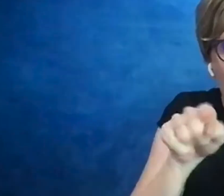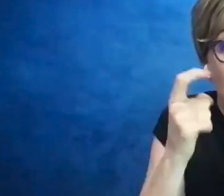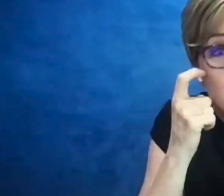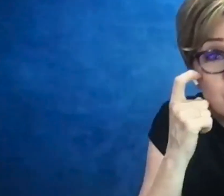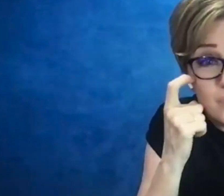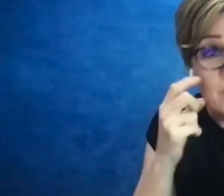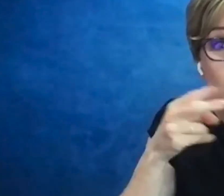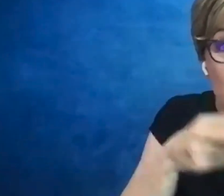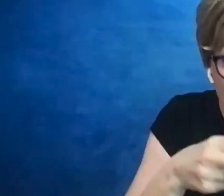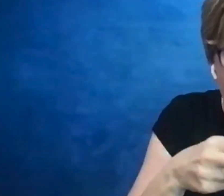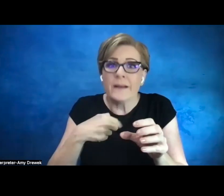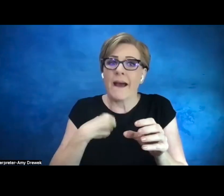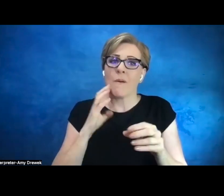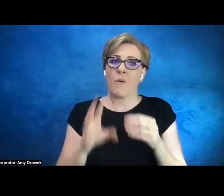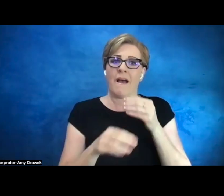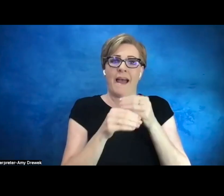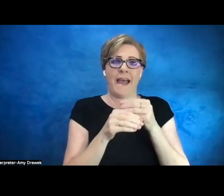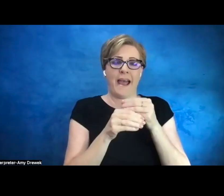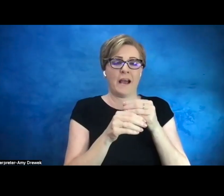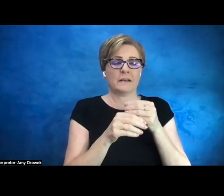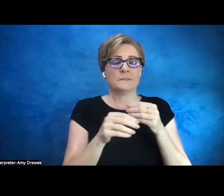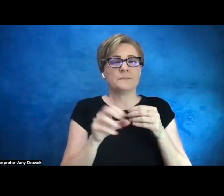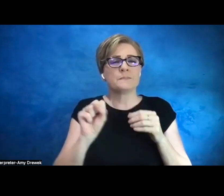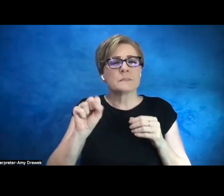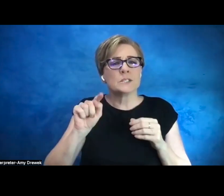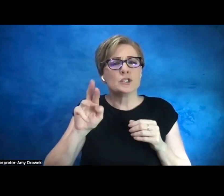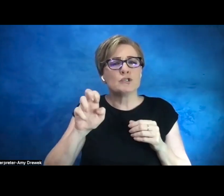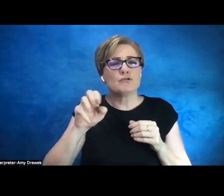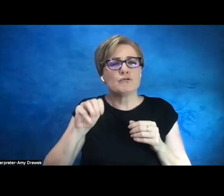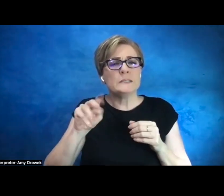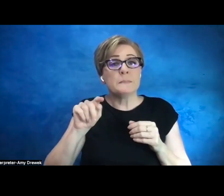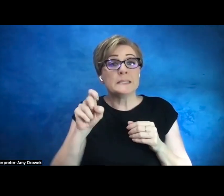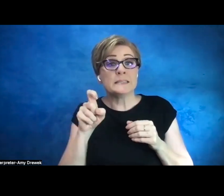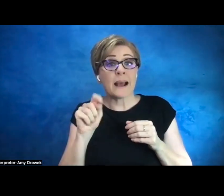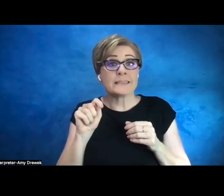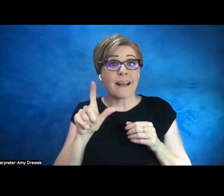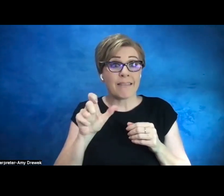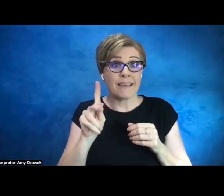you can use it if that is helpful. And then we're going to share our